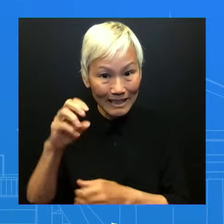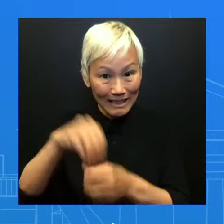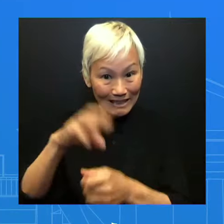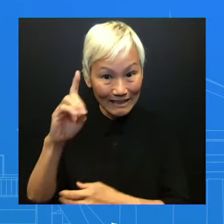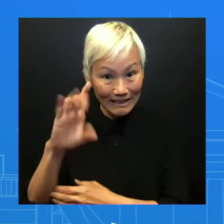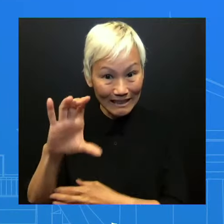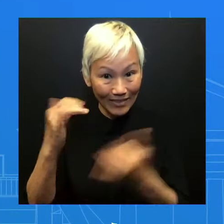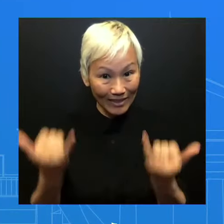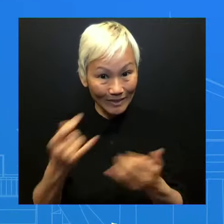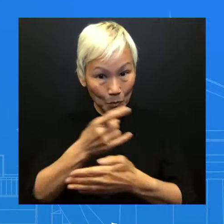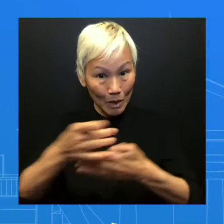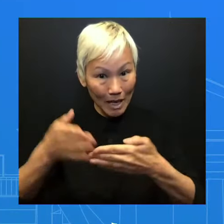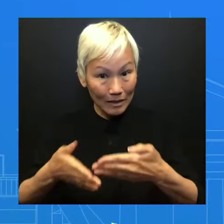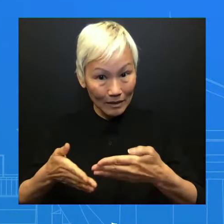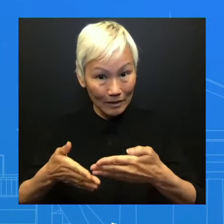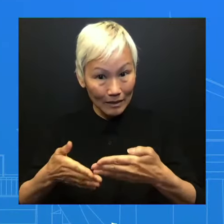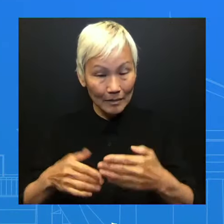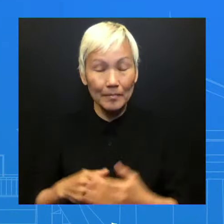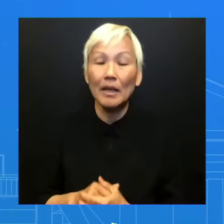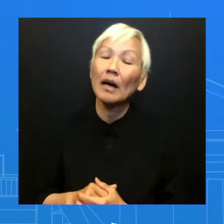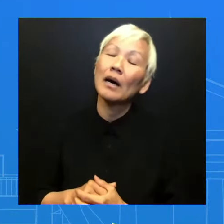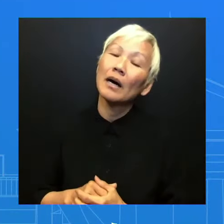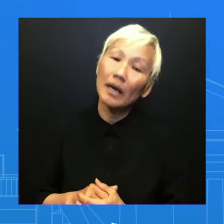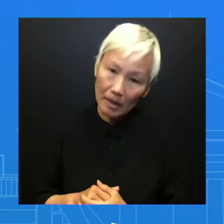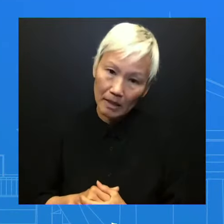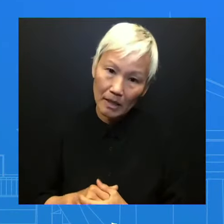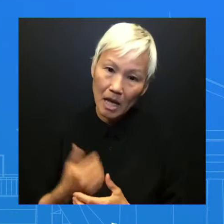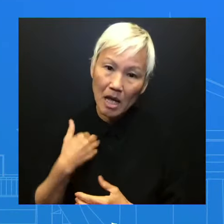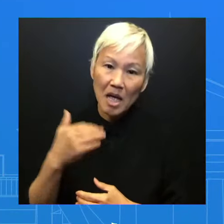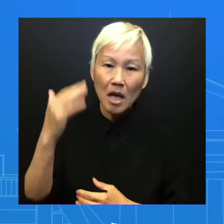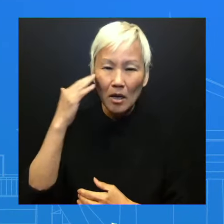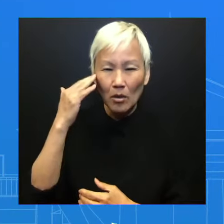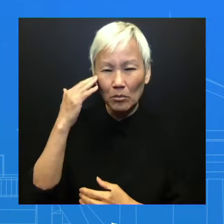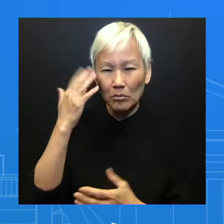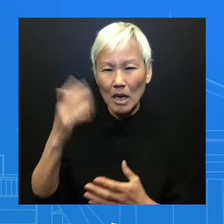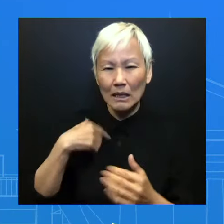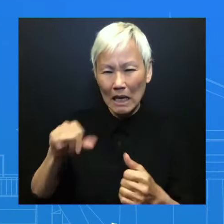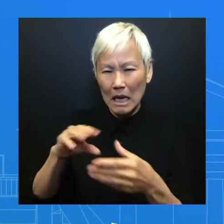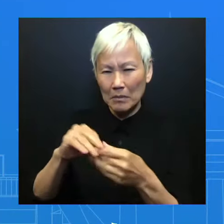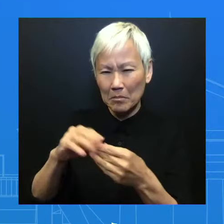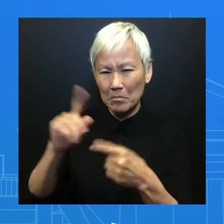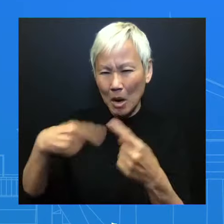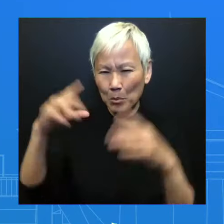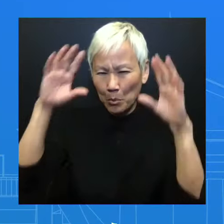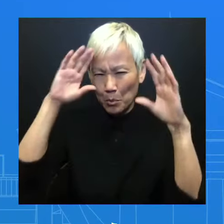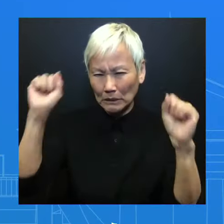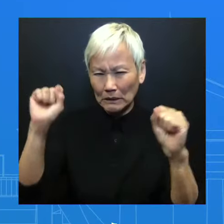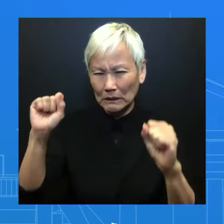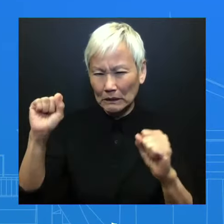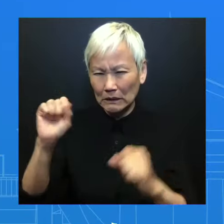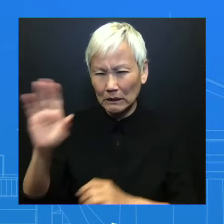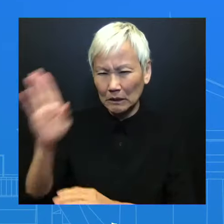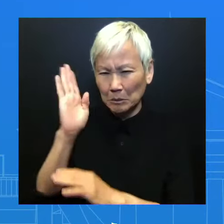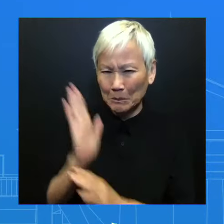I can't speak for the Speaker and how he pro- -- he chooses to move forward with Congress. What I can say is that the President could --